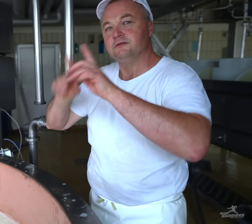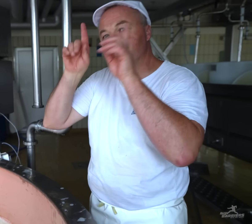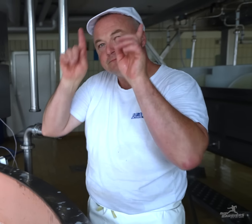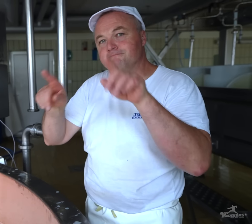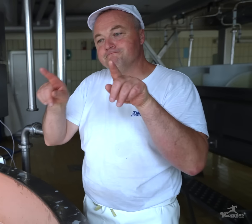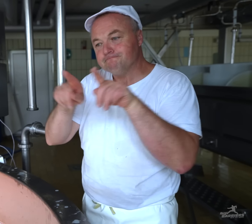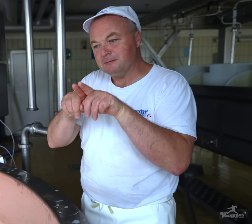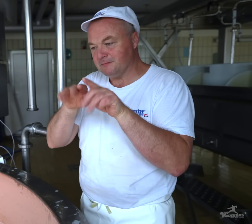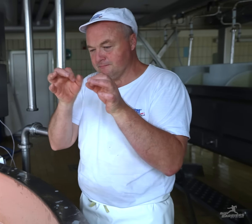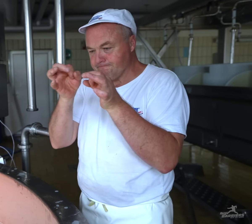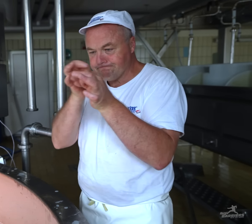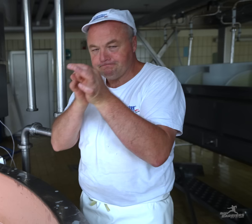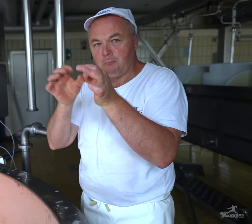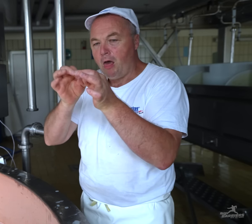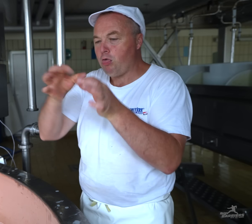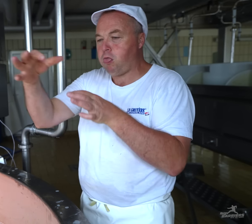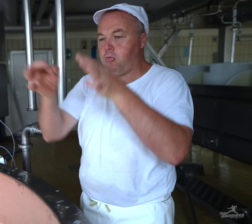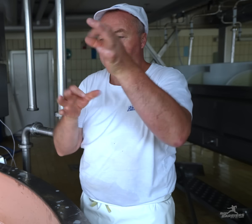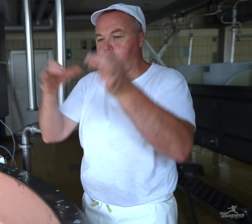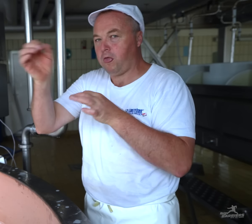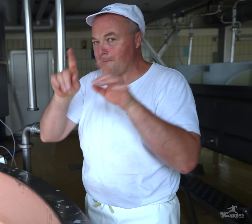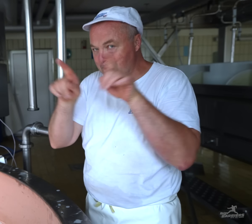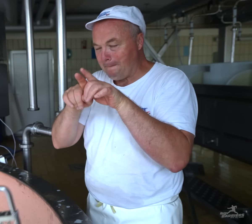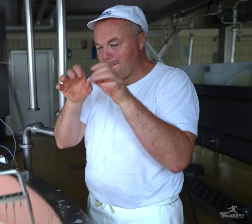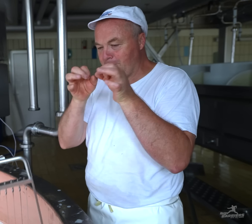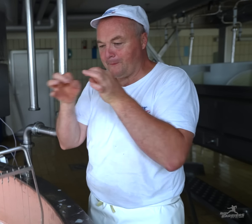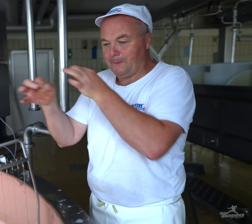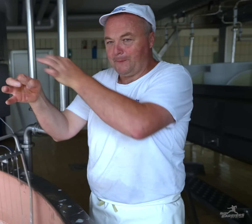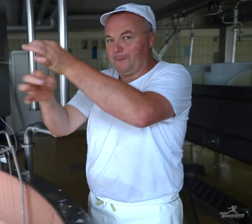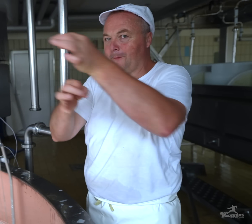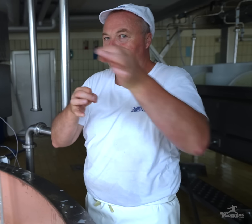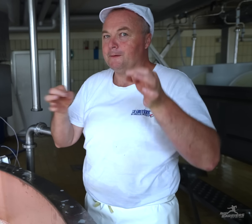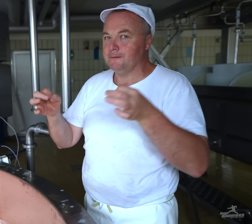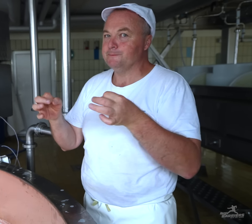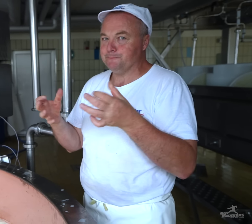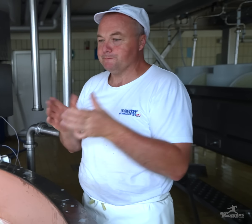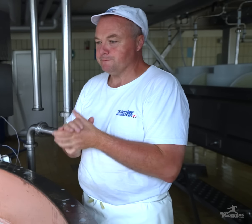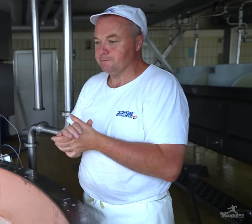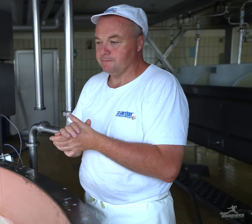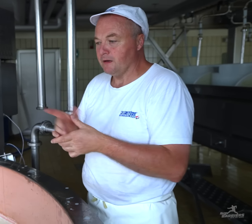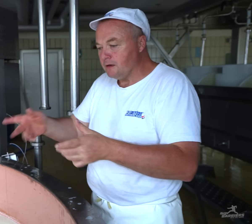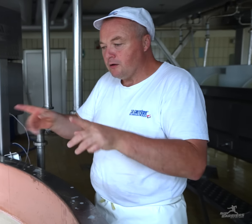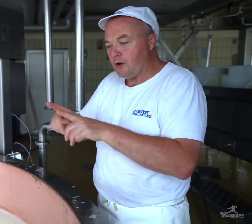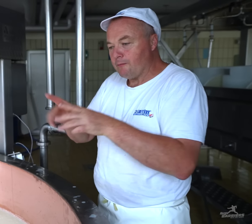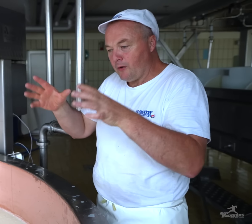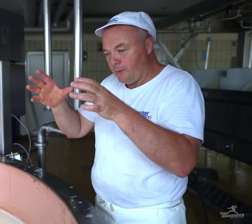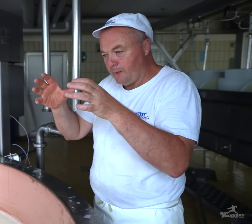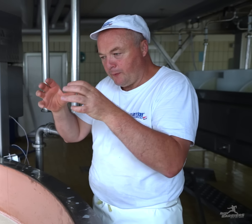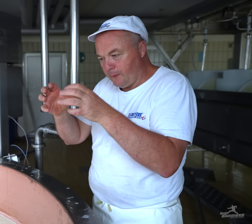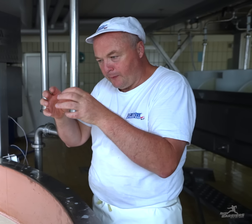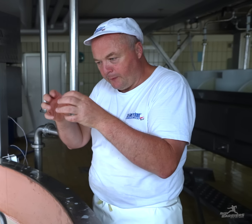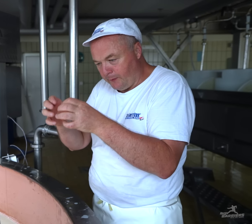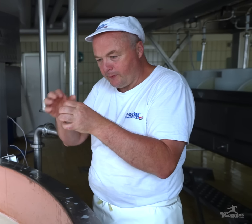making sure all the big pieces get cut down evenly. And when the bits get smaller,